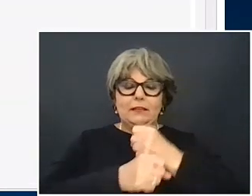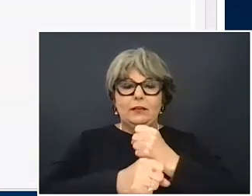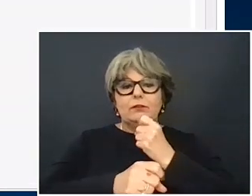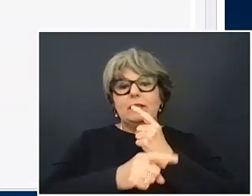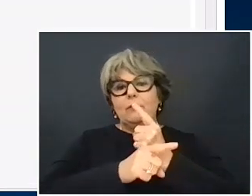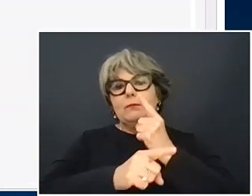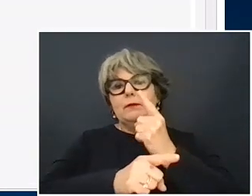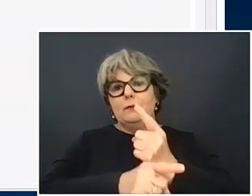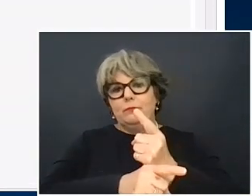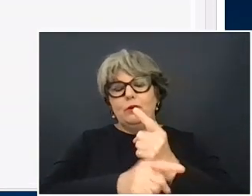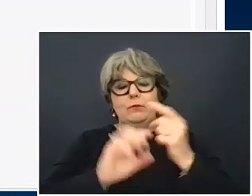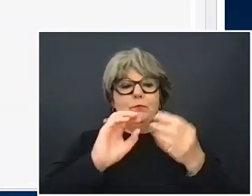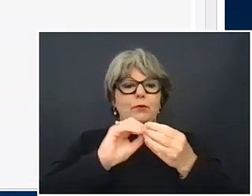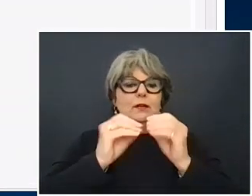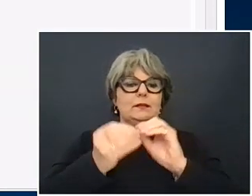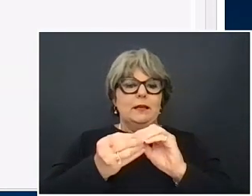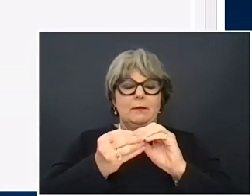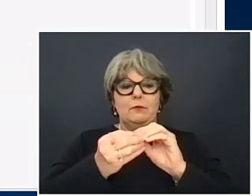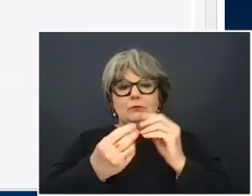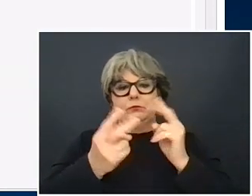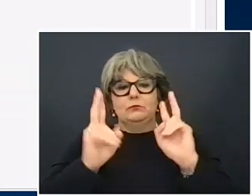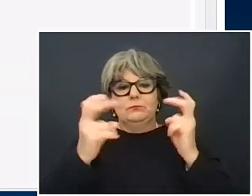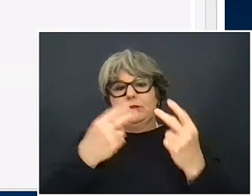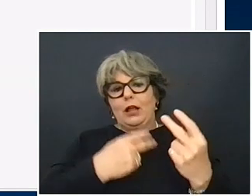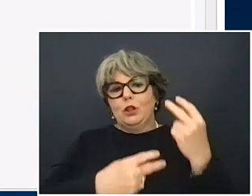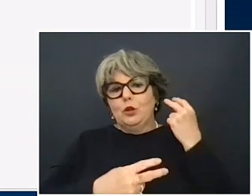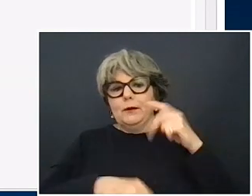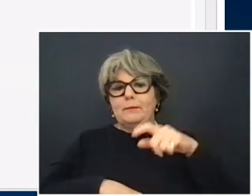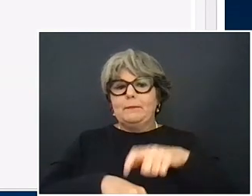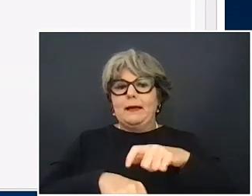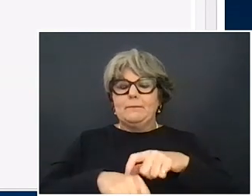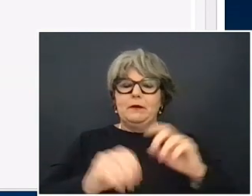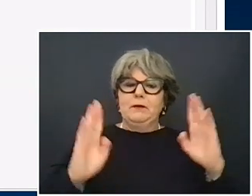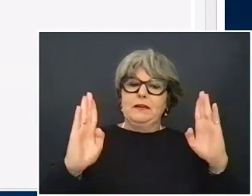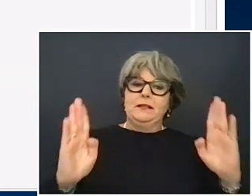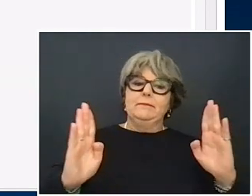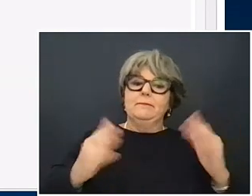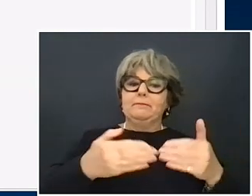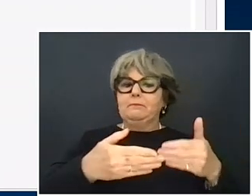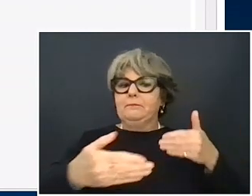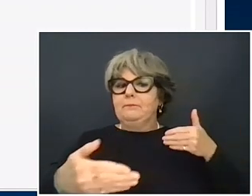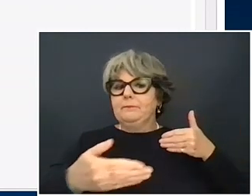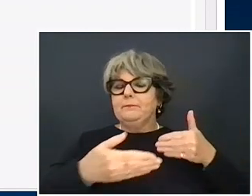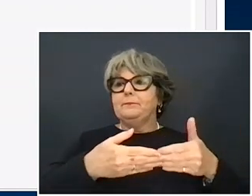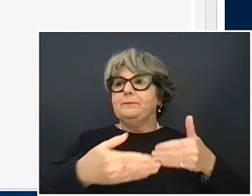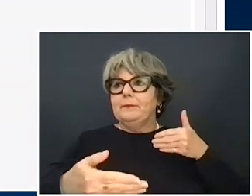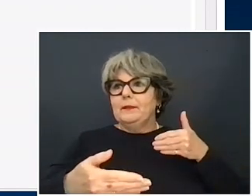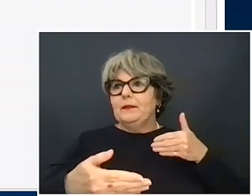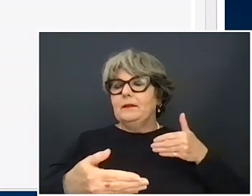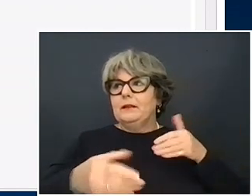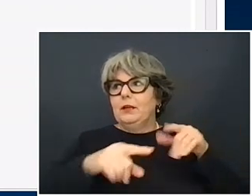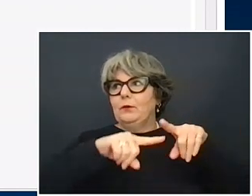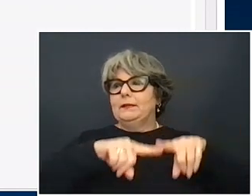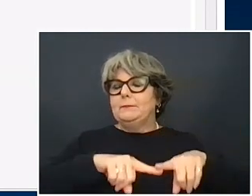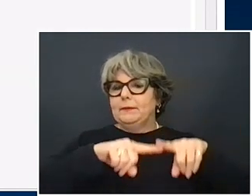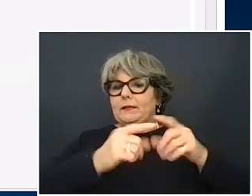number to peg the lookback period to. So that would be a- might depend on the accreditation cycle for the institution,